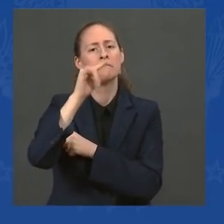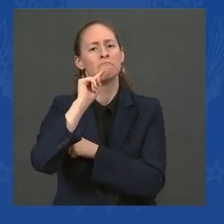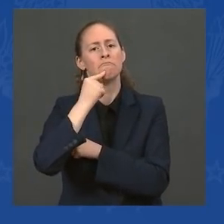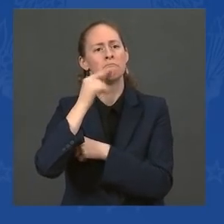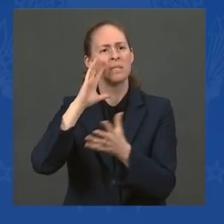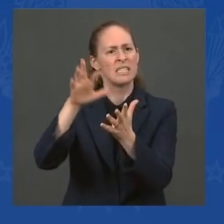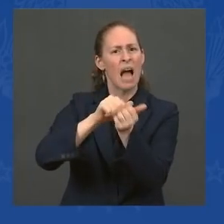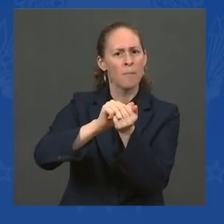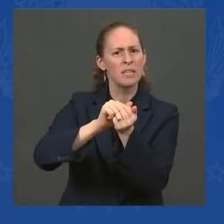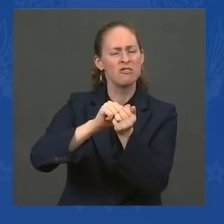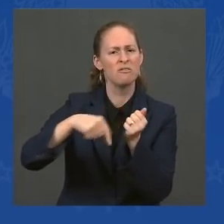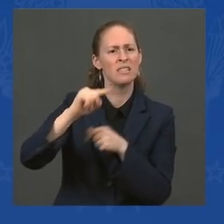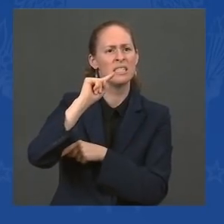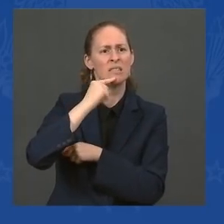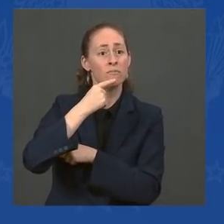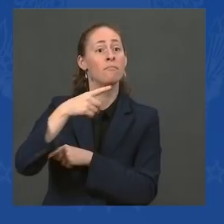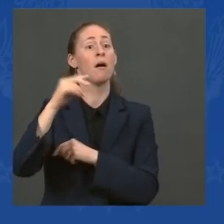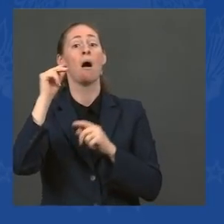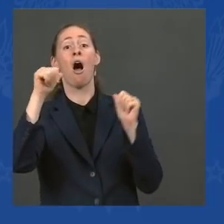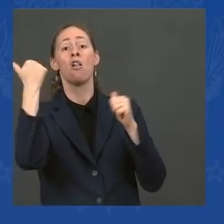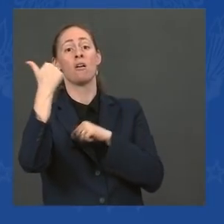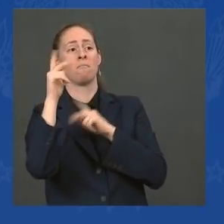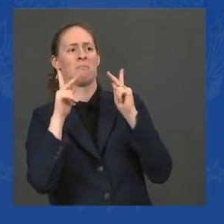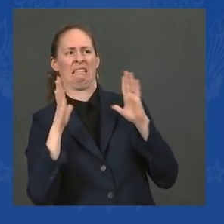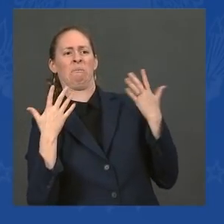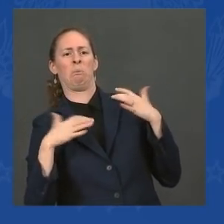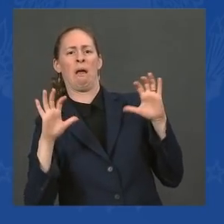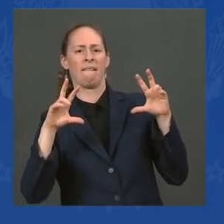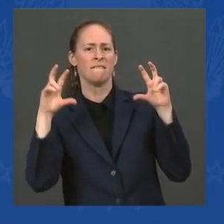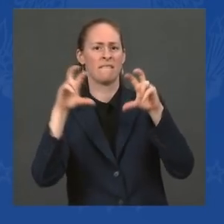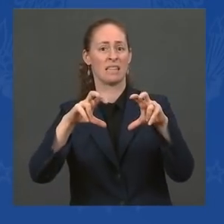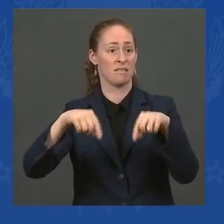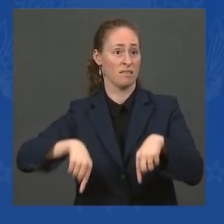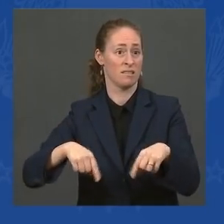with investors and in financial markets around the world. But as you say,